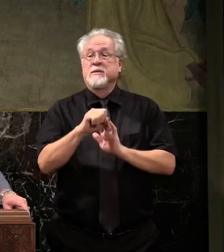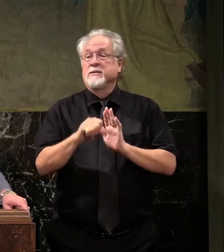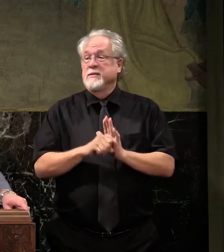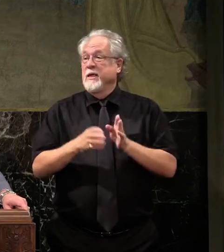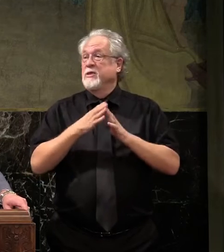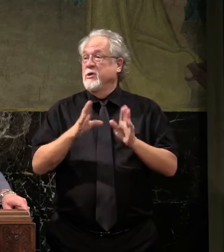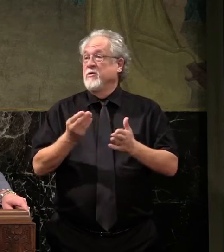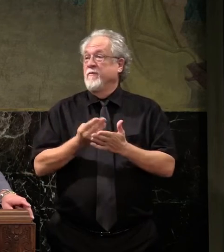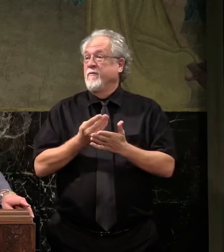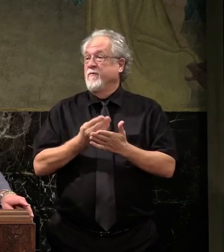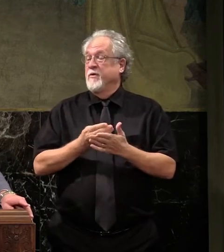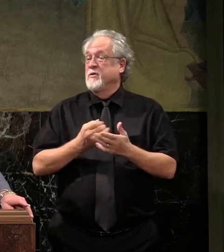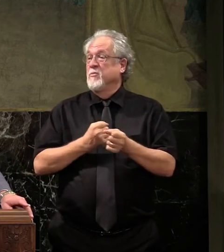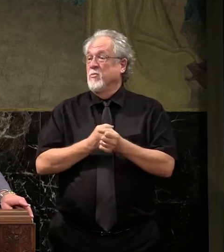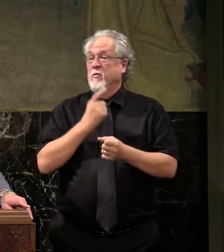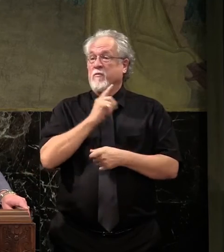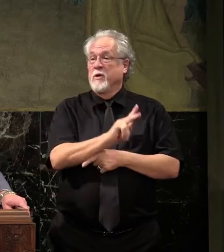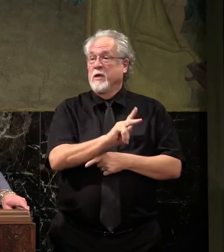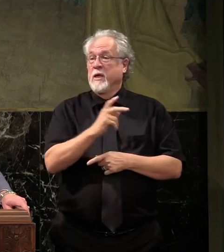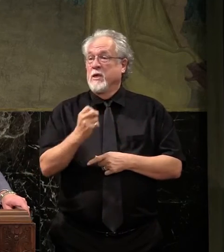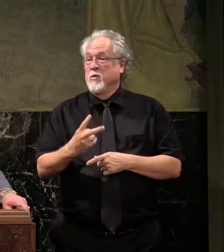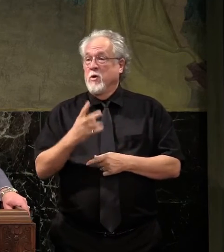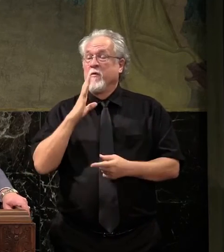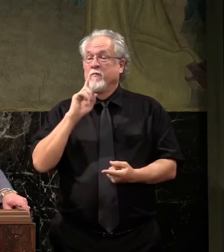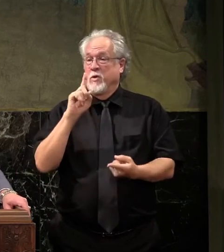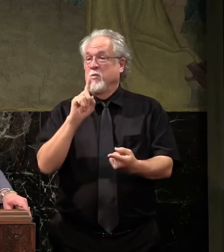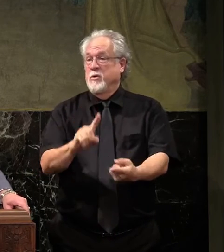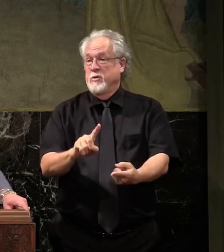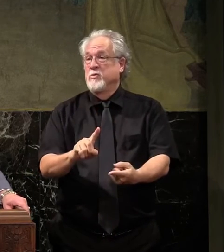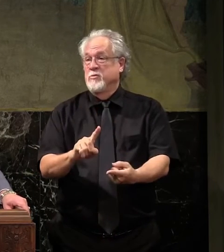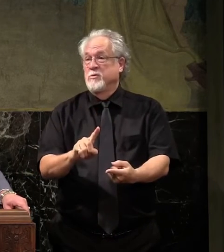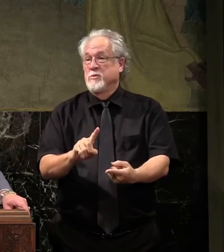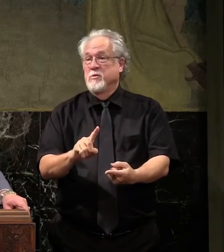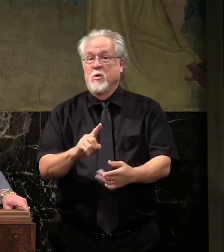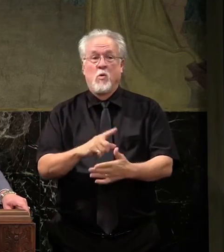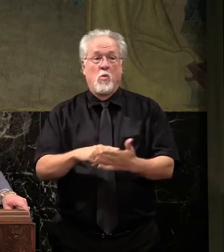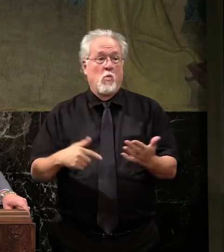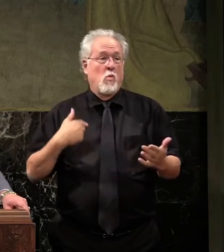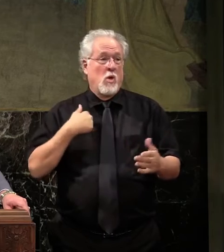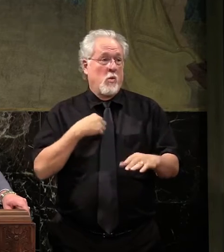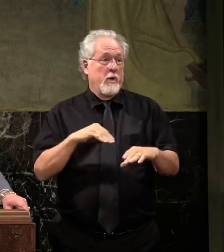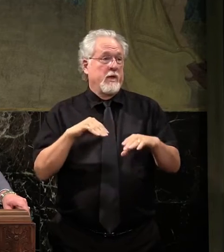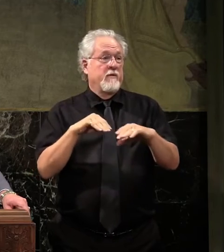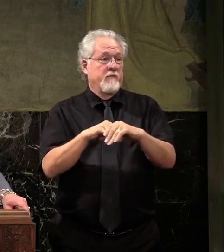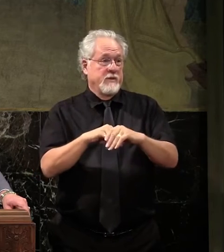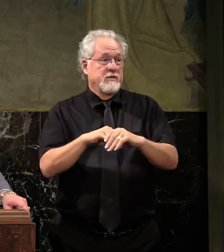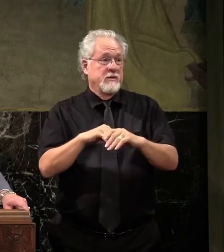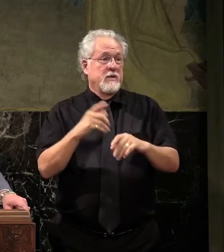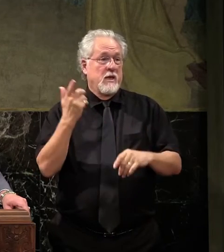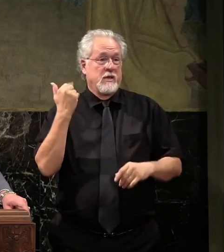support for K-12 education will be reduced from what we invested in K-12 education last year.